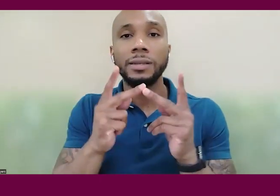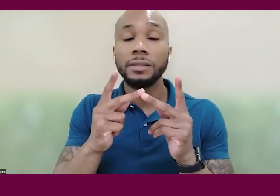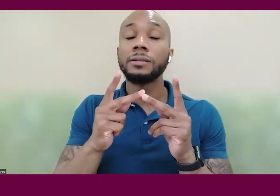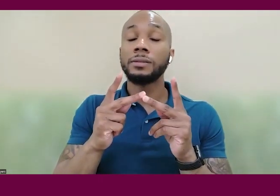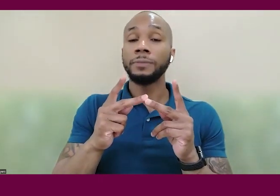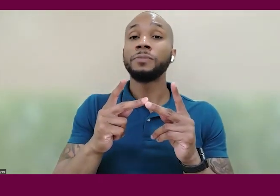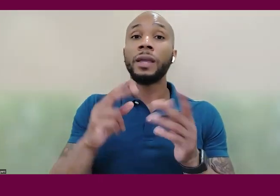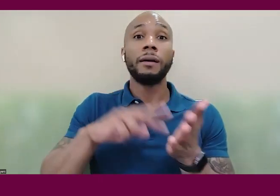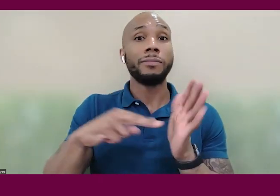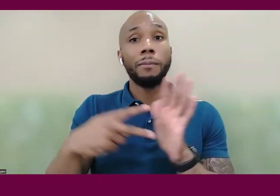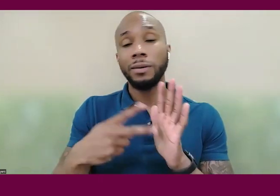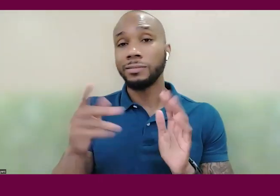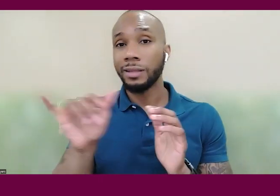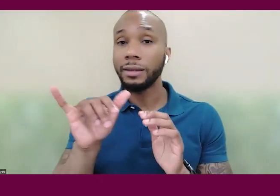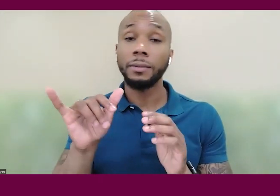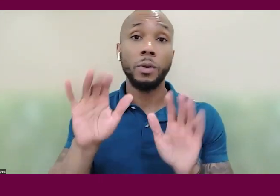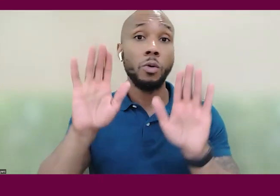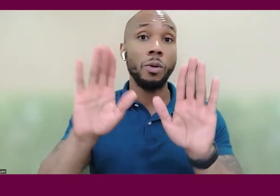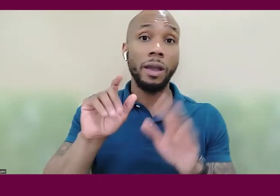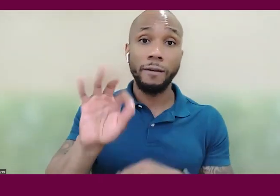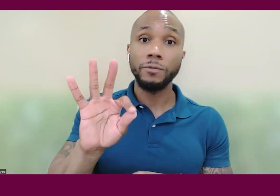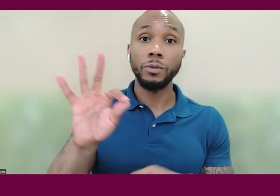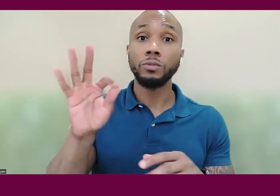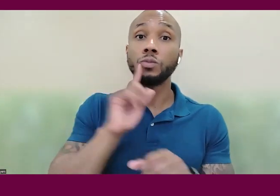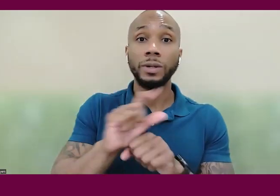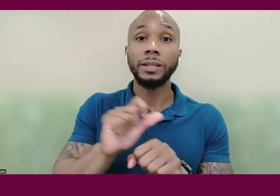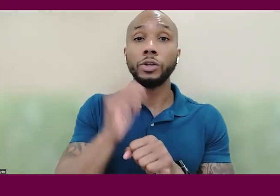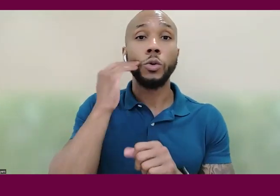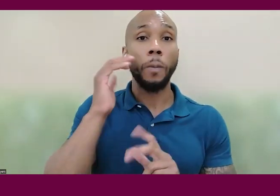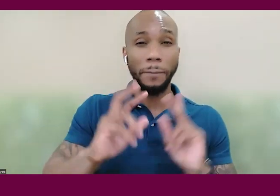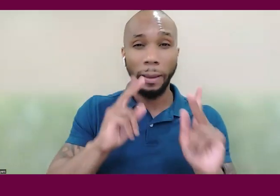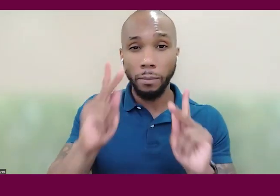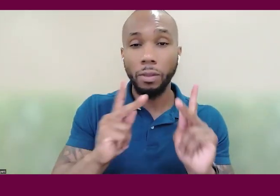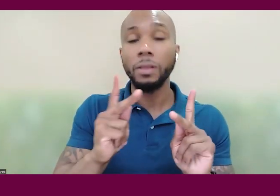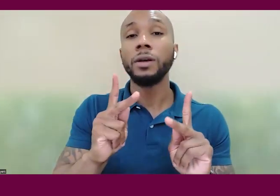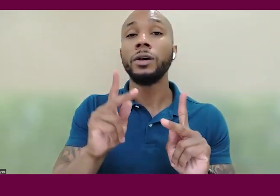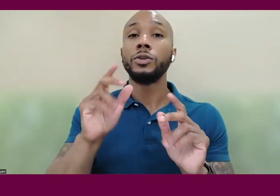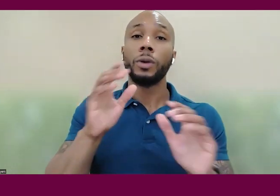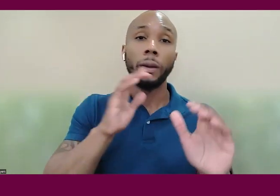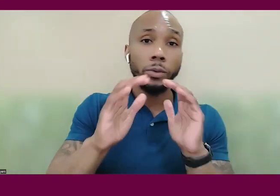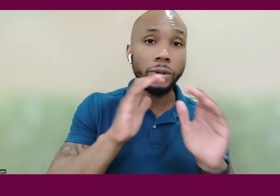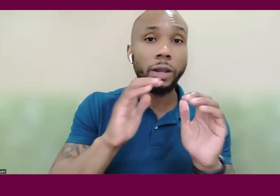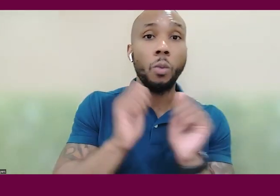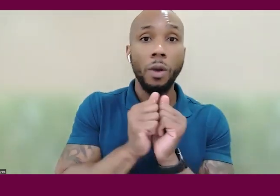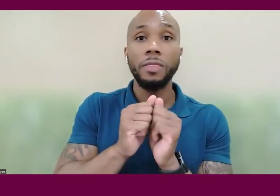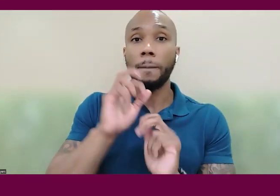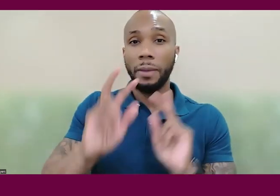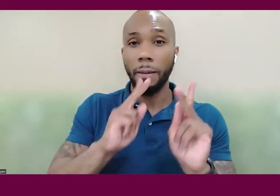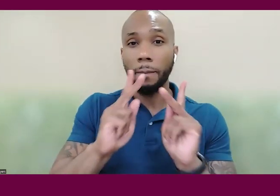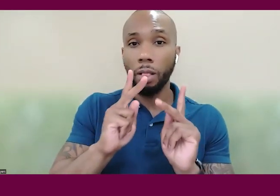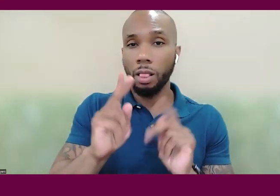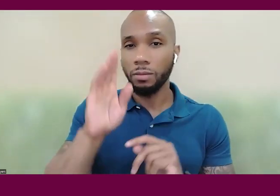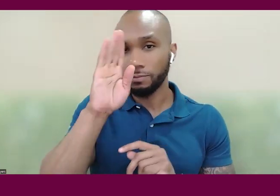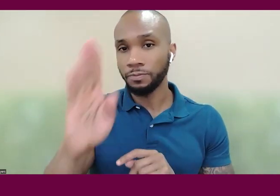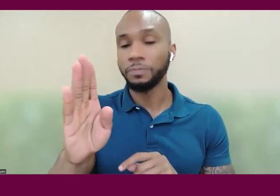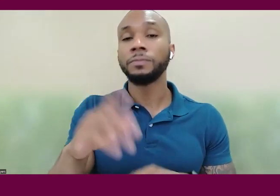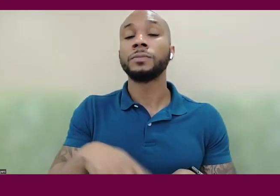By outside of those sources, what that means, it would be great if you actually mean people and you communicated with people.